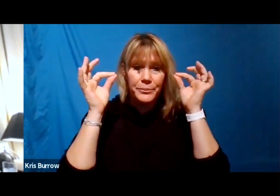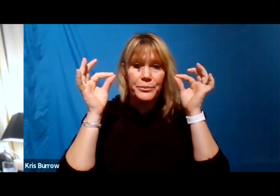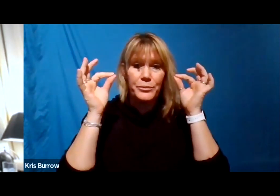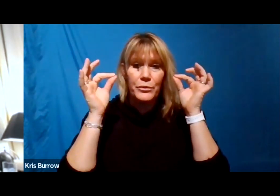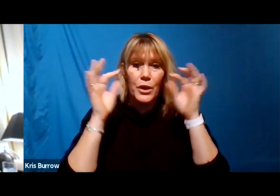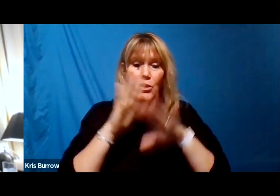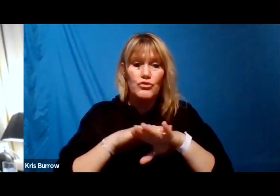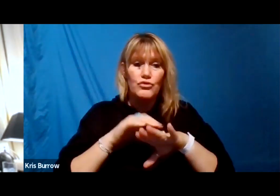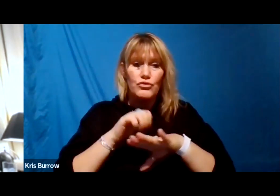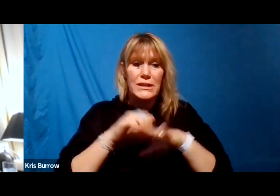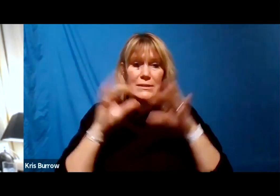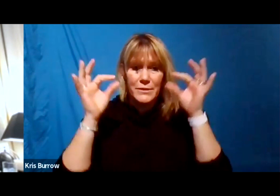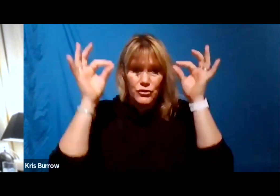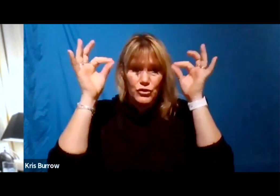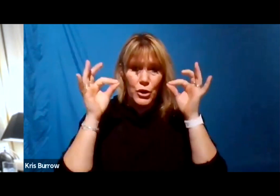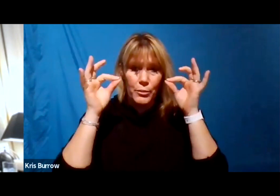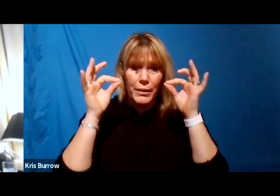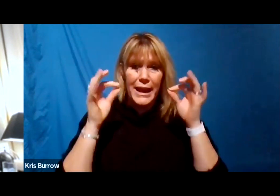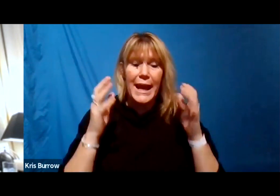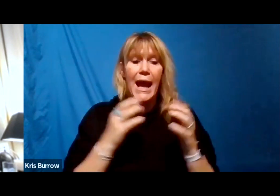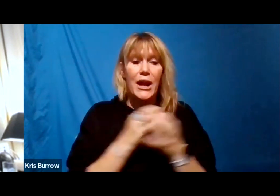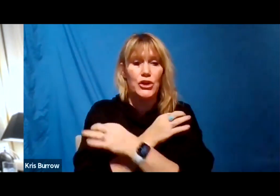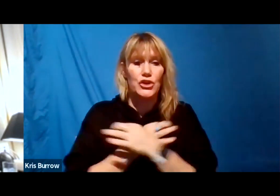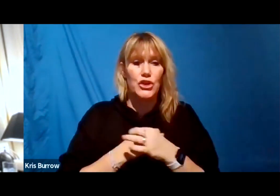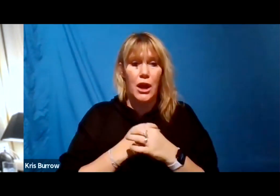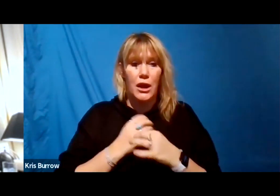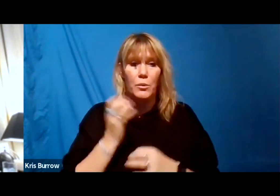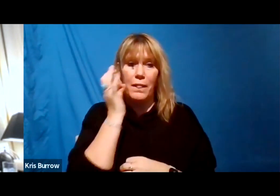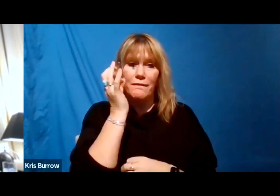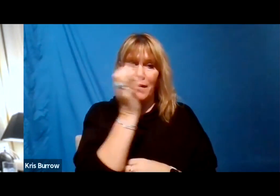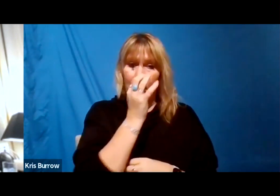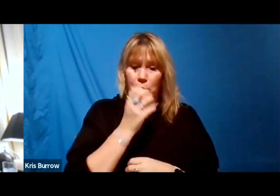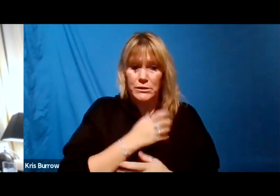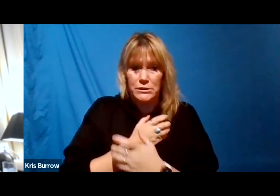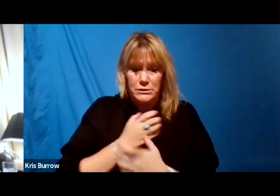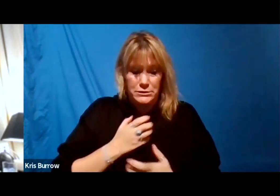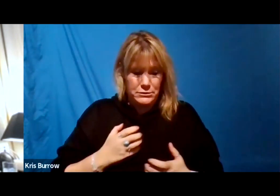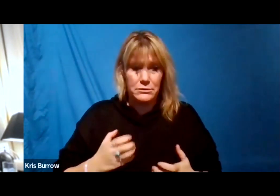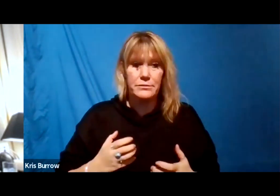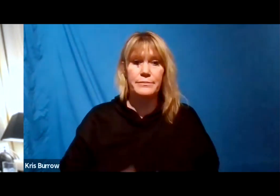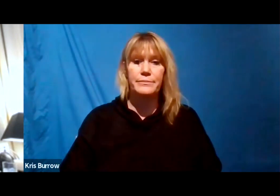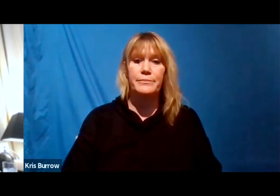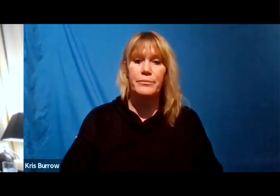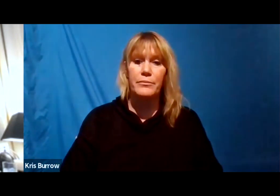Trilby that always comes out for the last Together! event of the year. I'd like to welcome you all